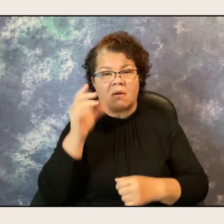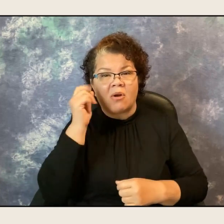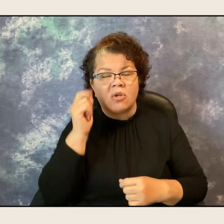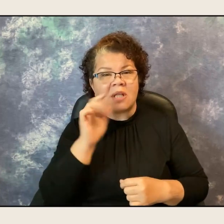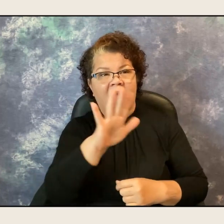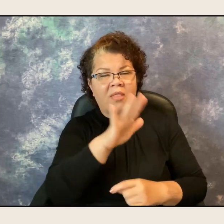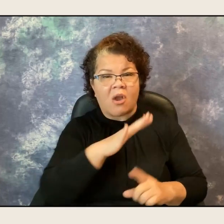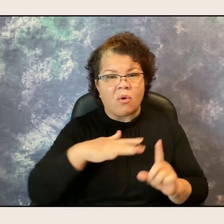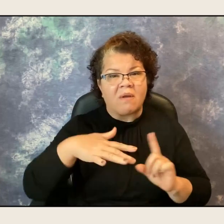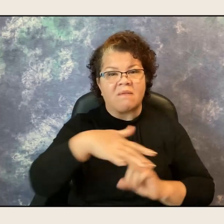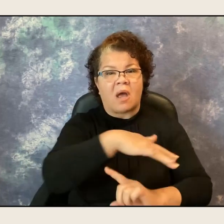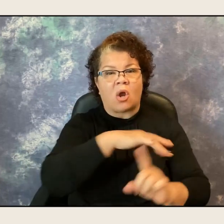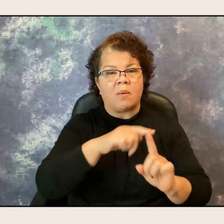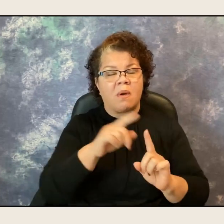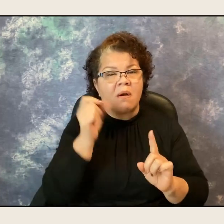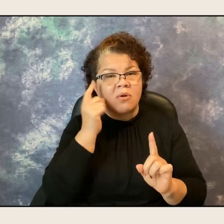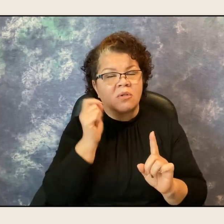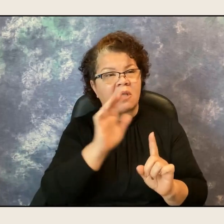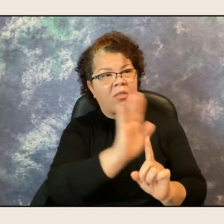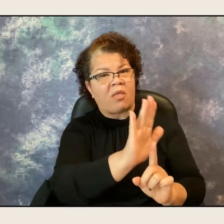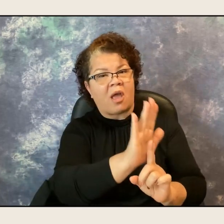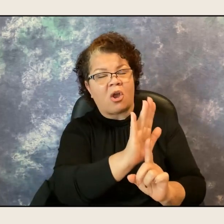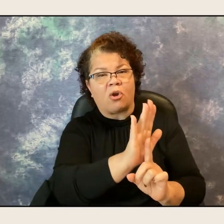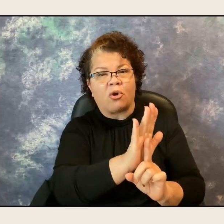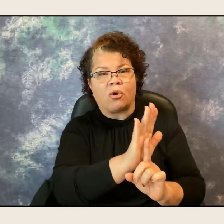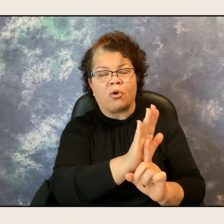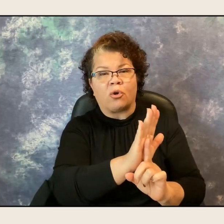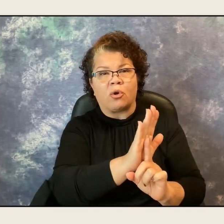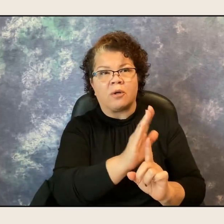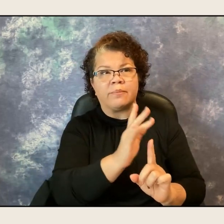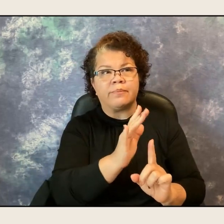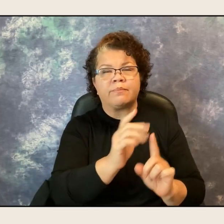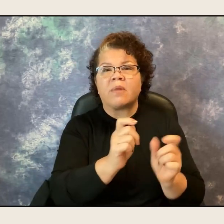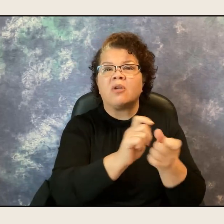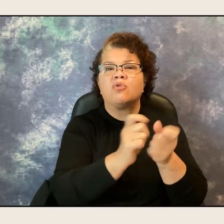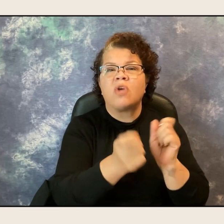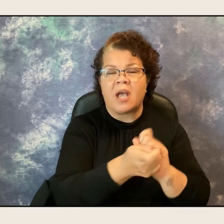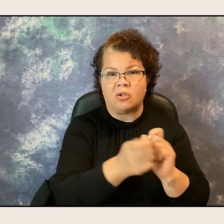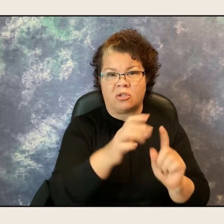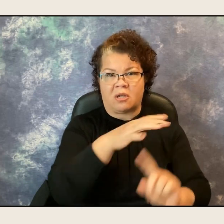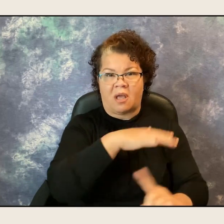and understand their own changing environment in the face of climate change.